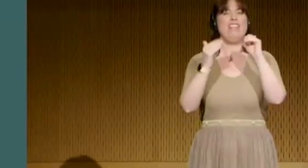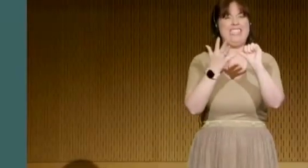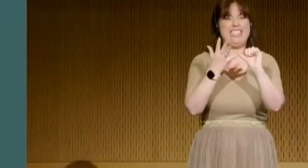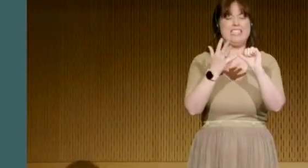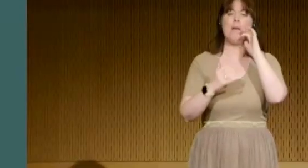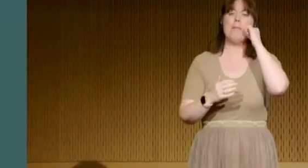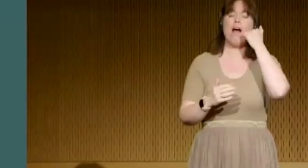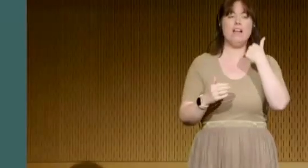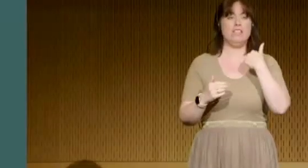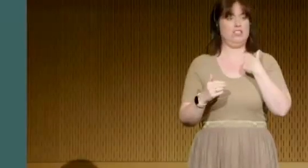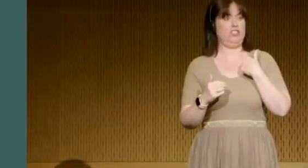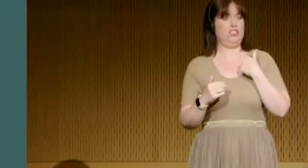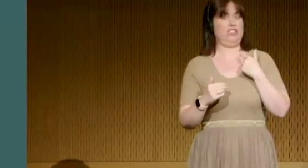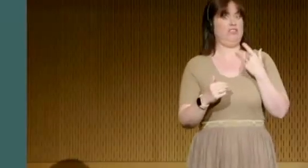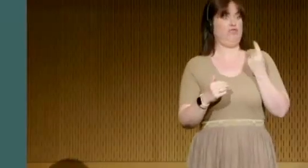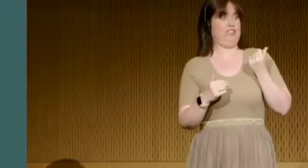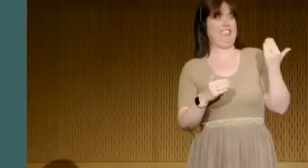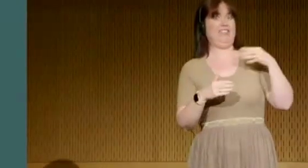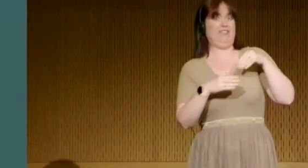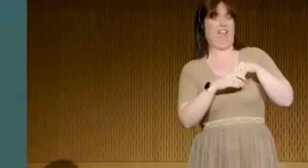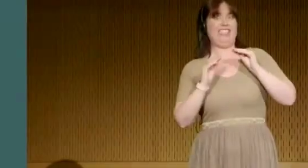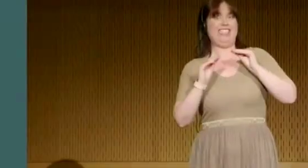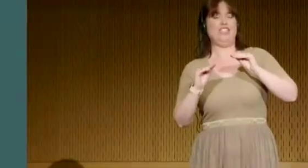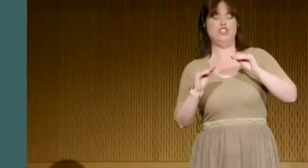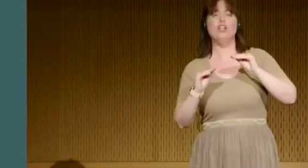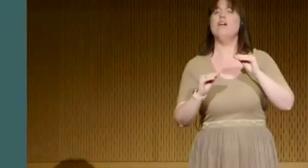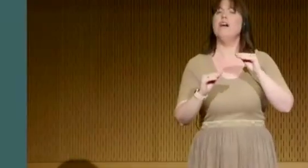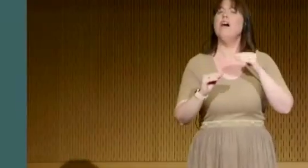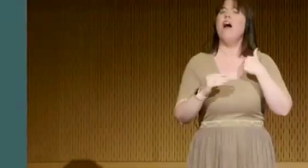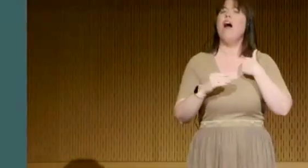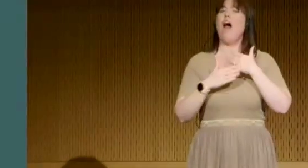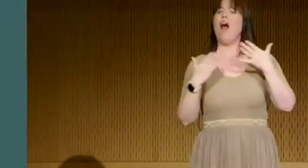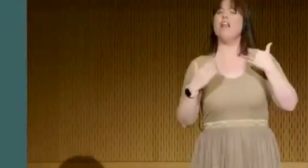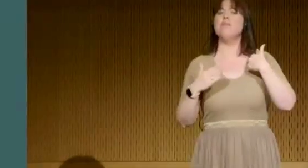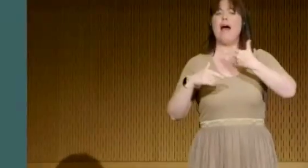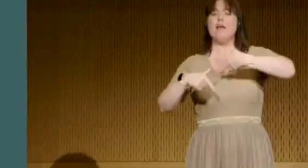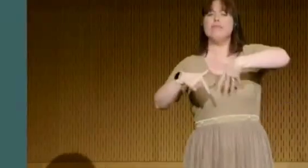relatively new to teaching, I do bring a lot of my industry experience into the classroom because